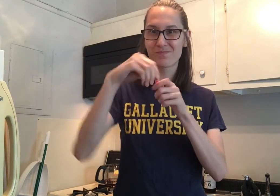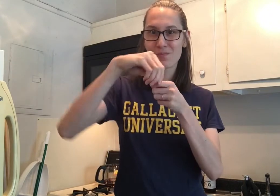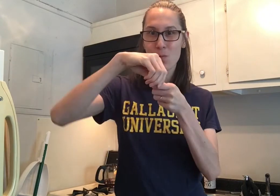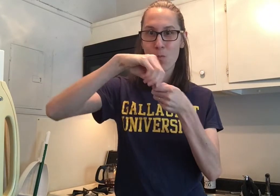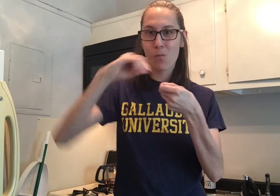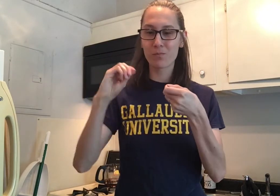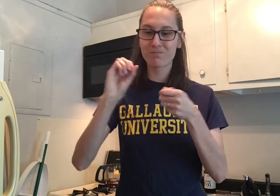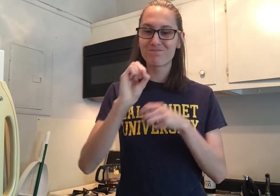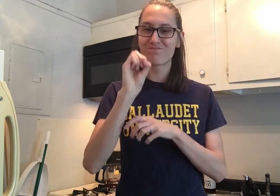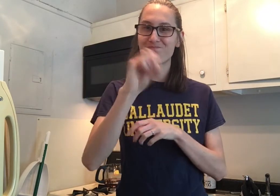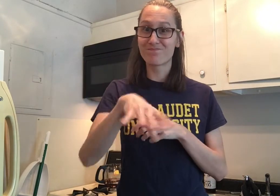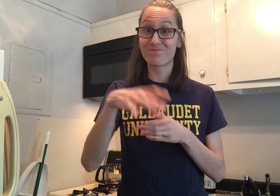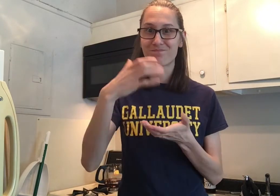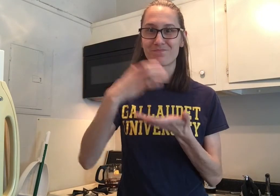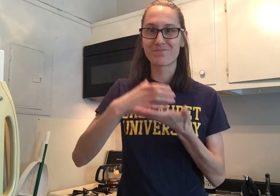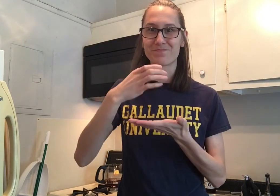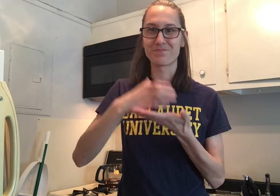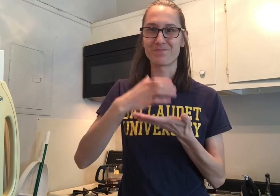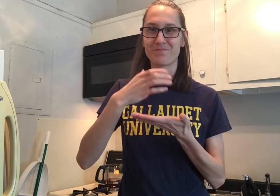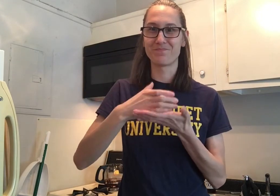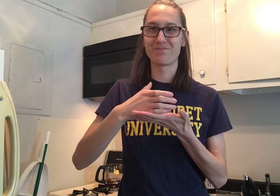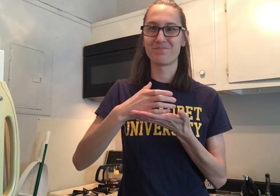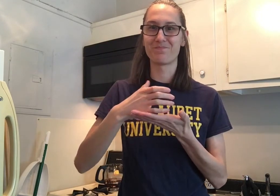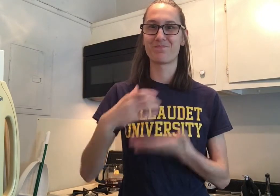Open it up and put it in your cup